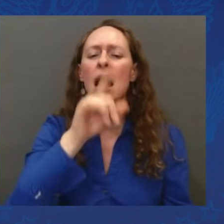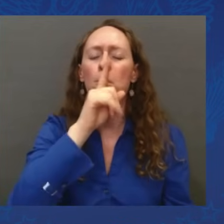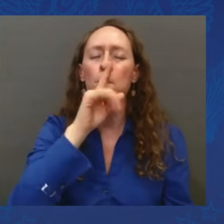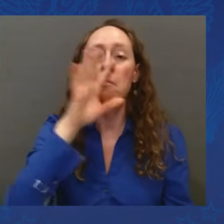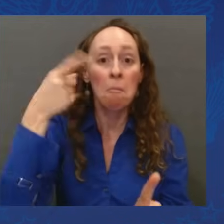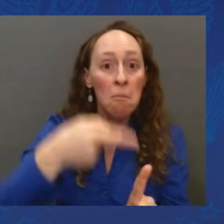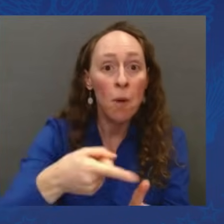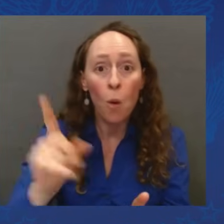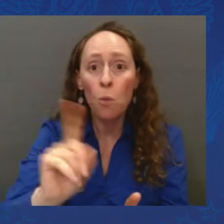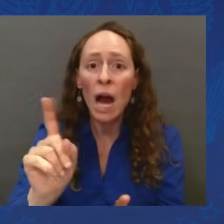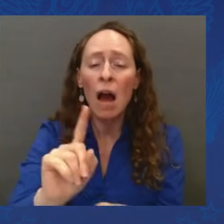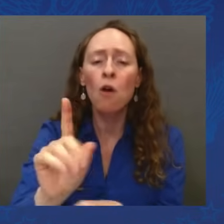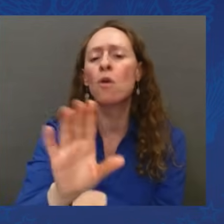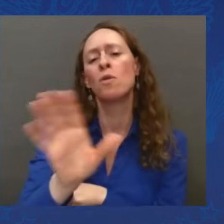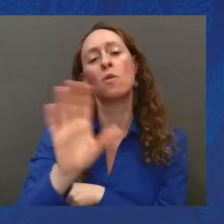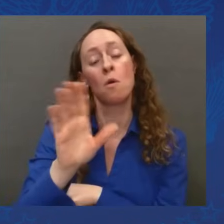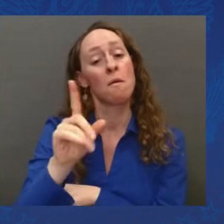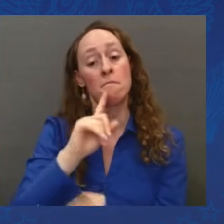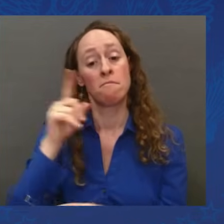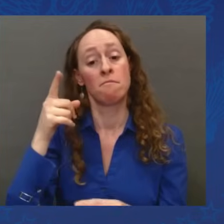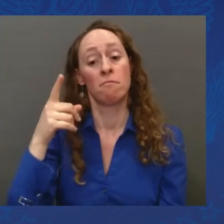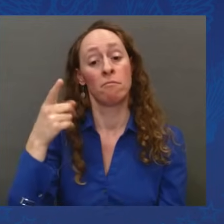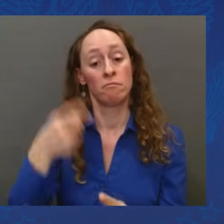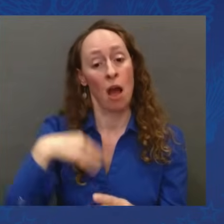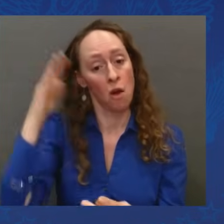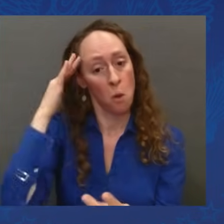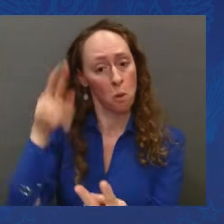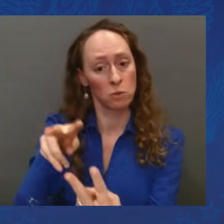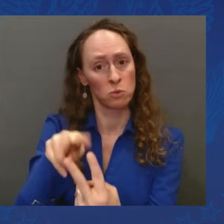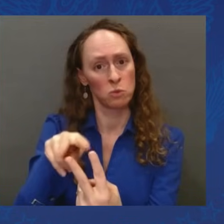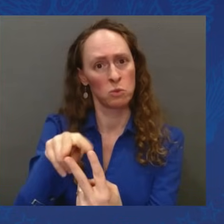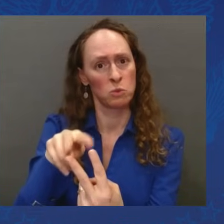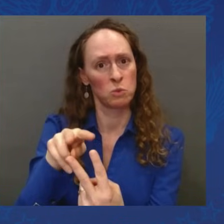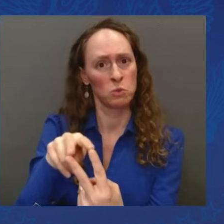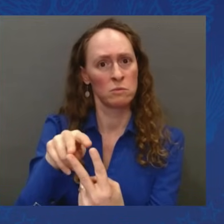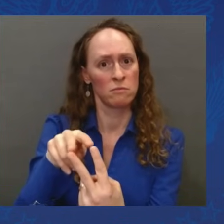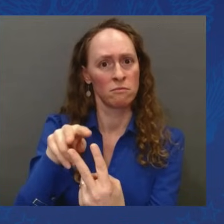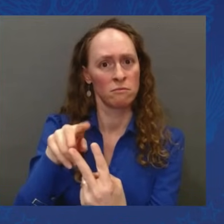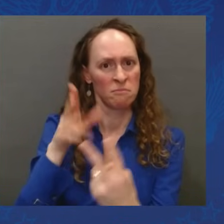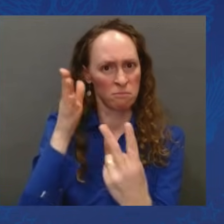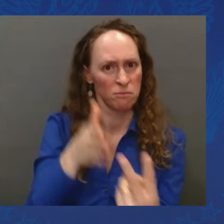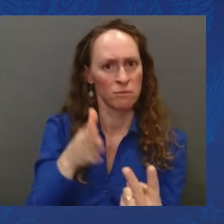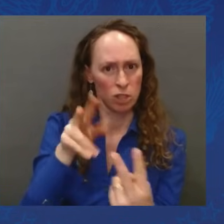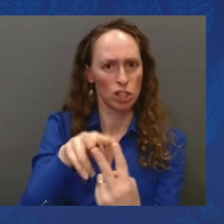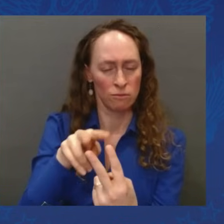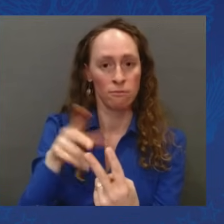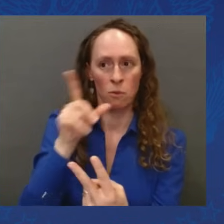Their kids, literally, as I said -- they woke up dead. Someone had inserted in --